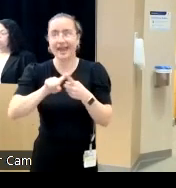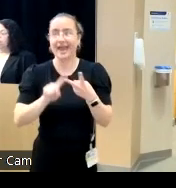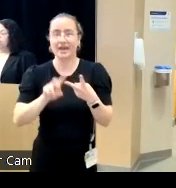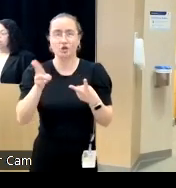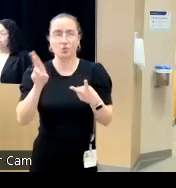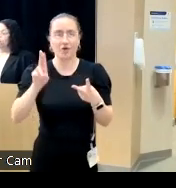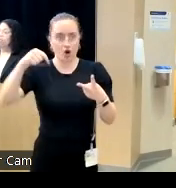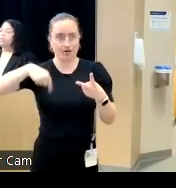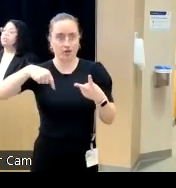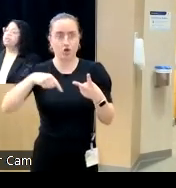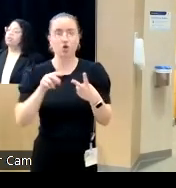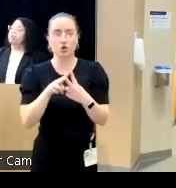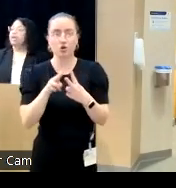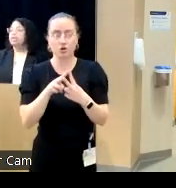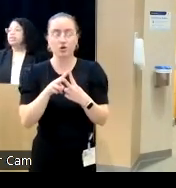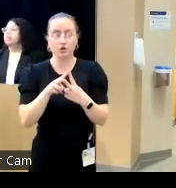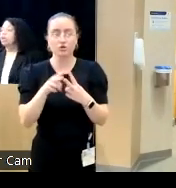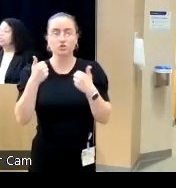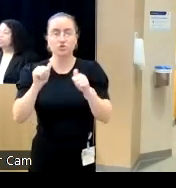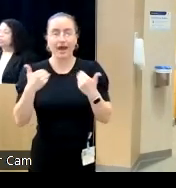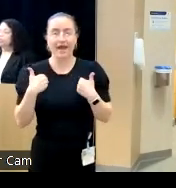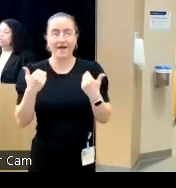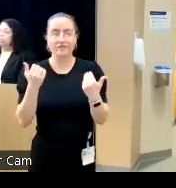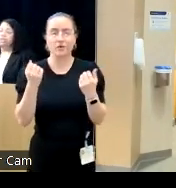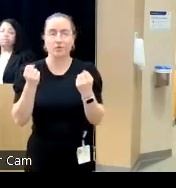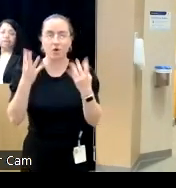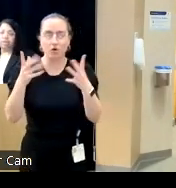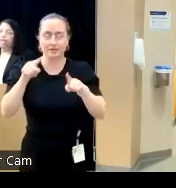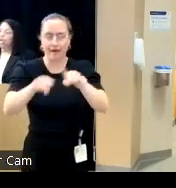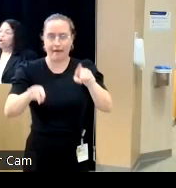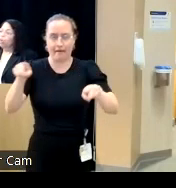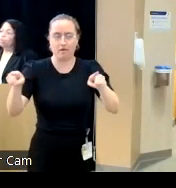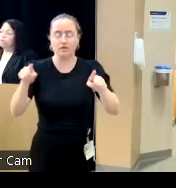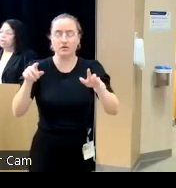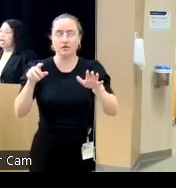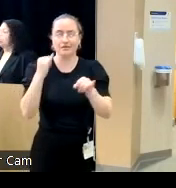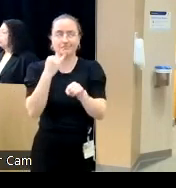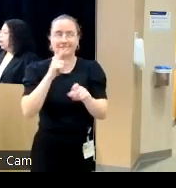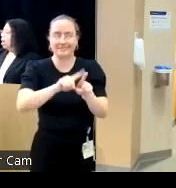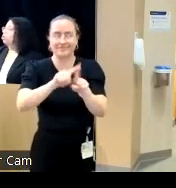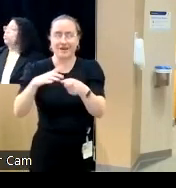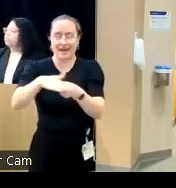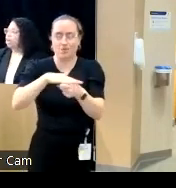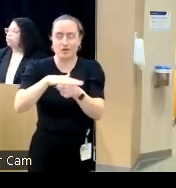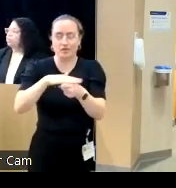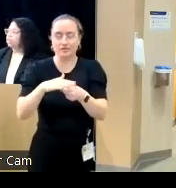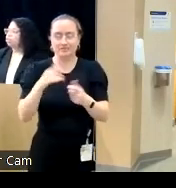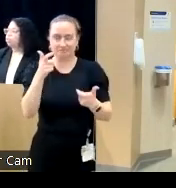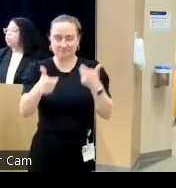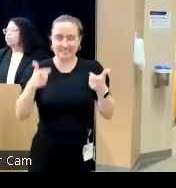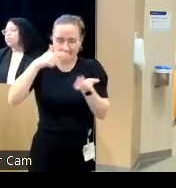resubmit uh multi-site longitudinal mix method study looking at how do we solve this issue or